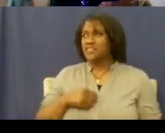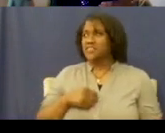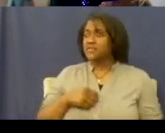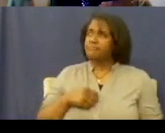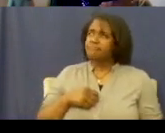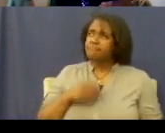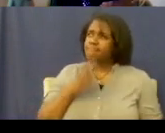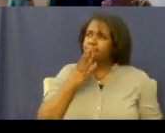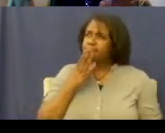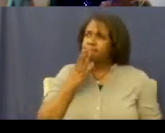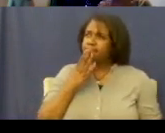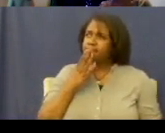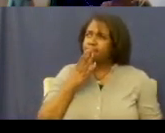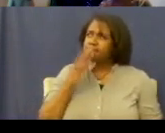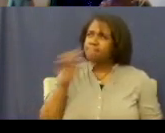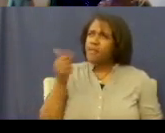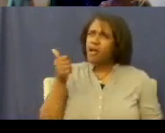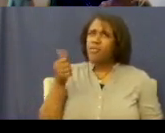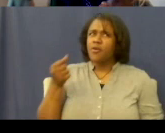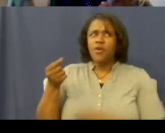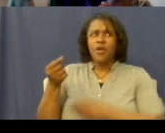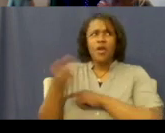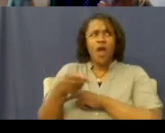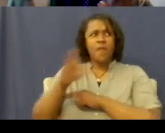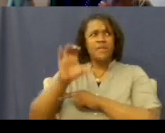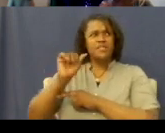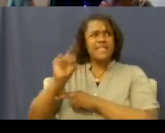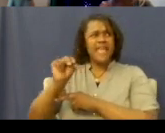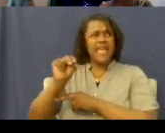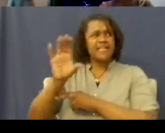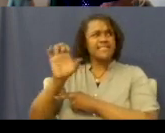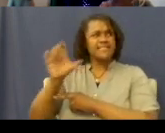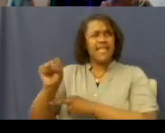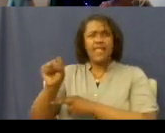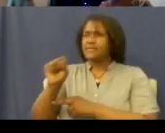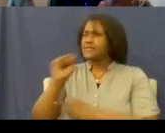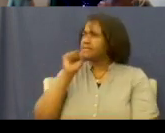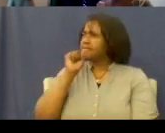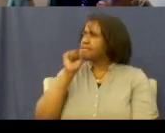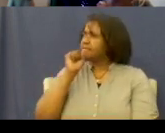there are garbage can cells. But I think they call them microglia.